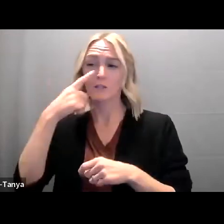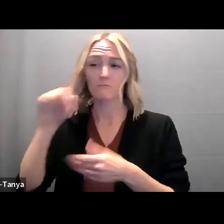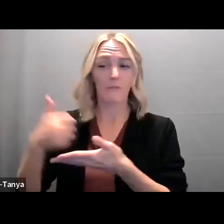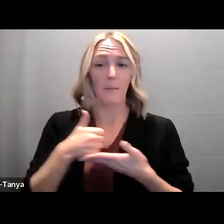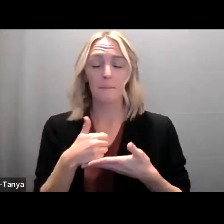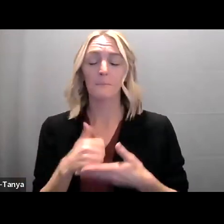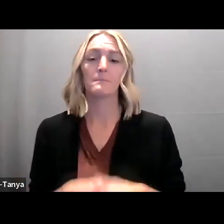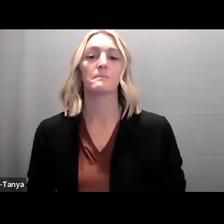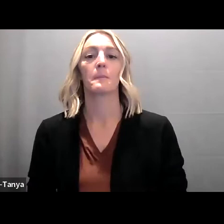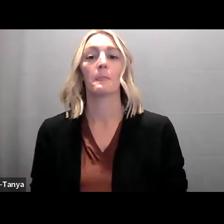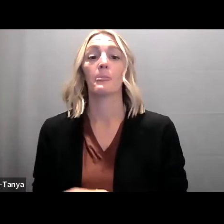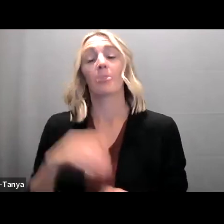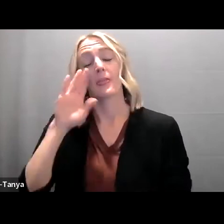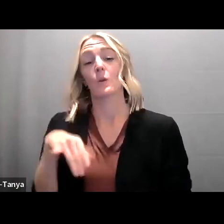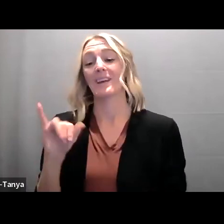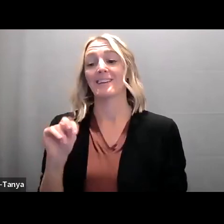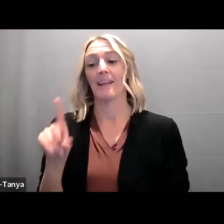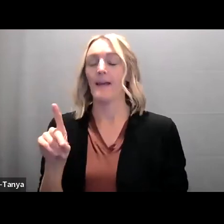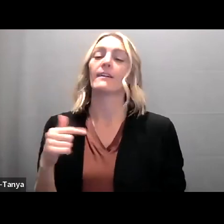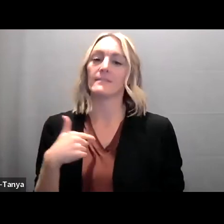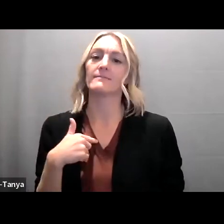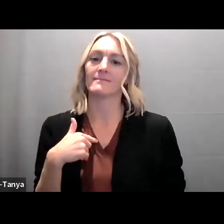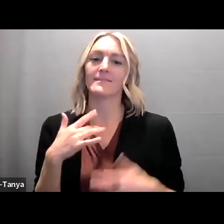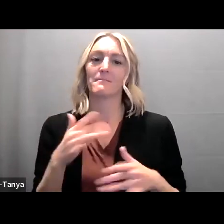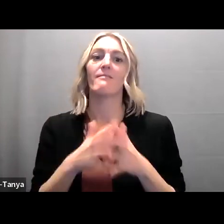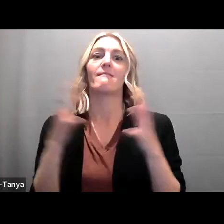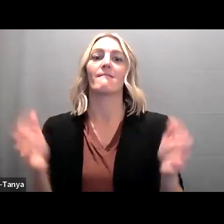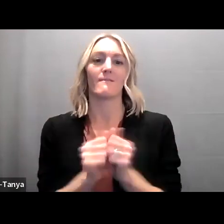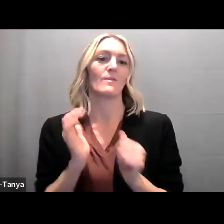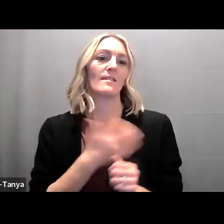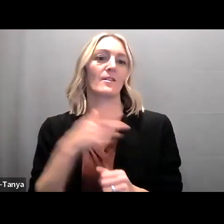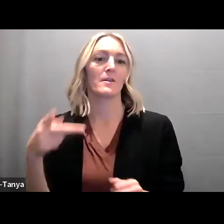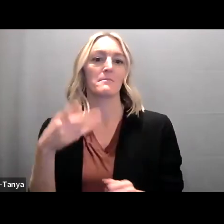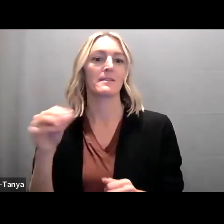I know in Indiana that is something I do a lot with our P & A because they tend to have